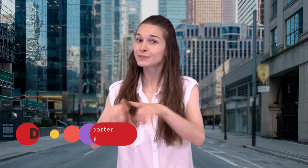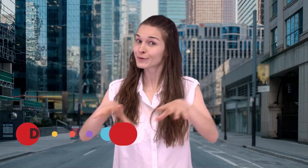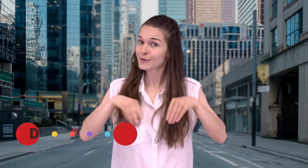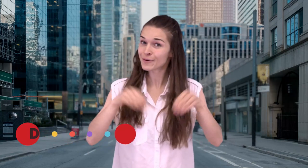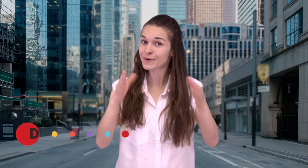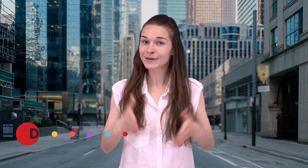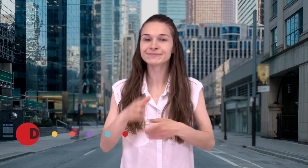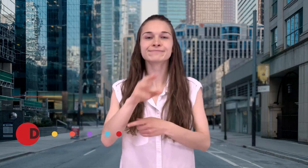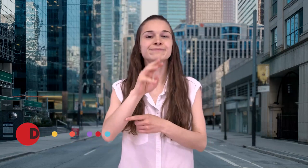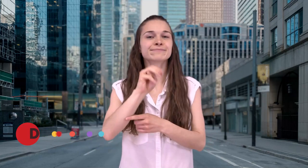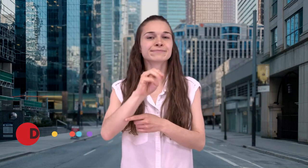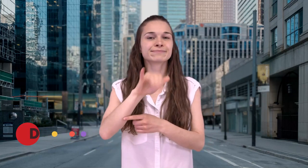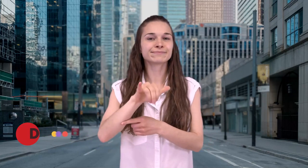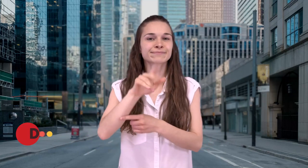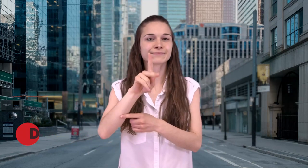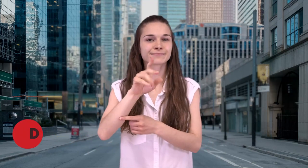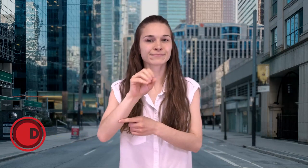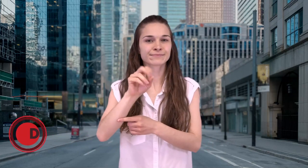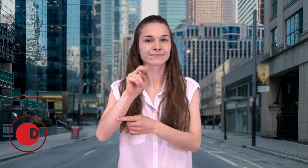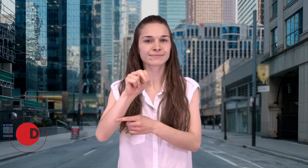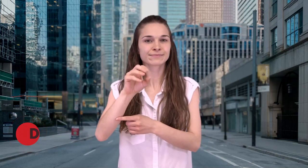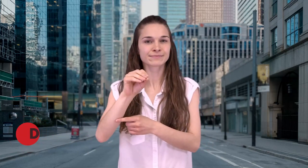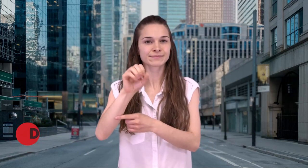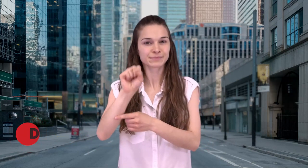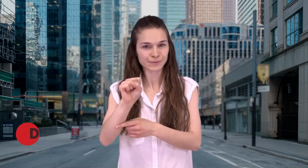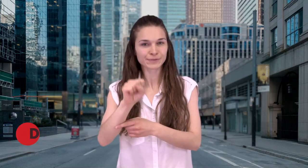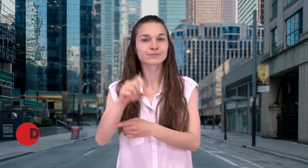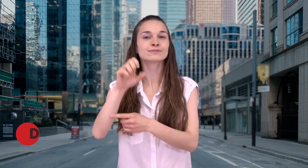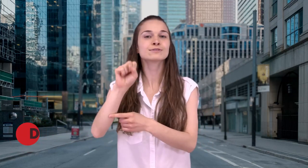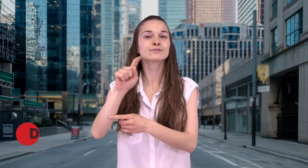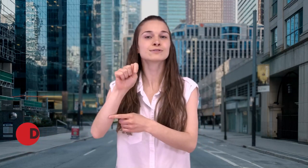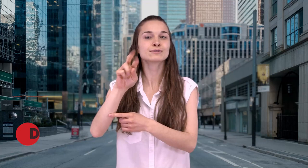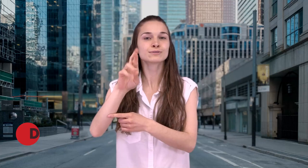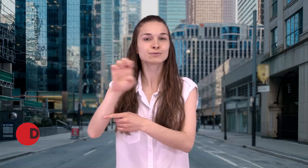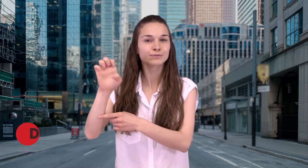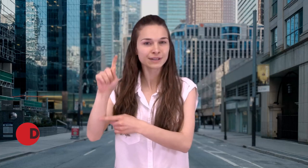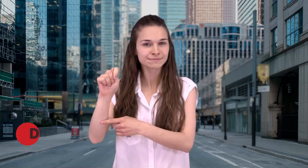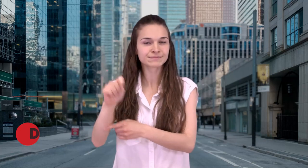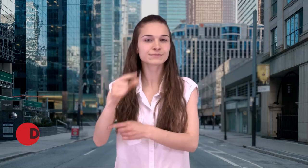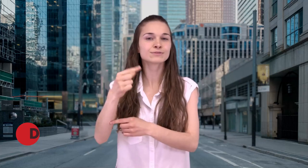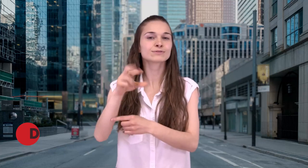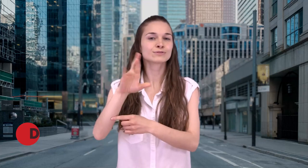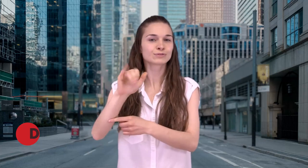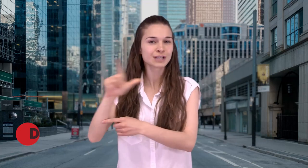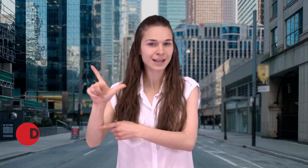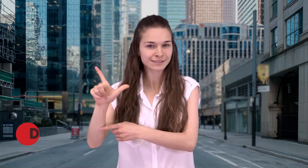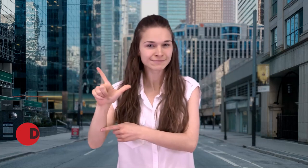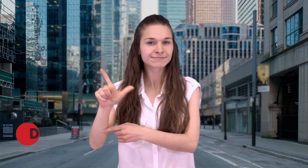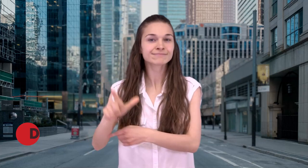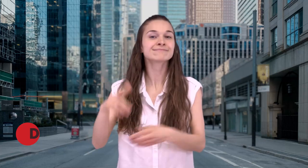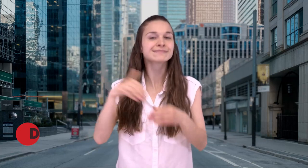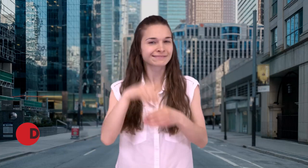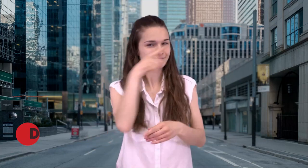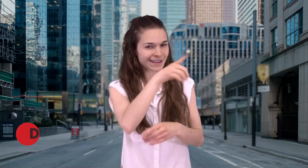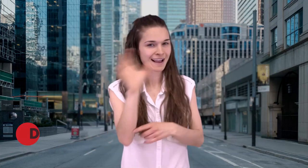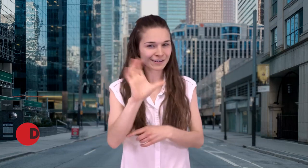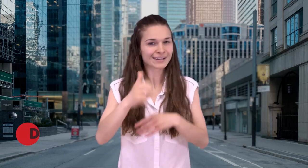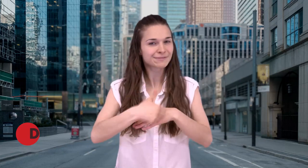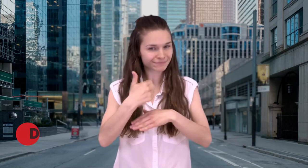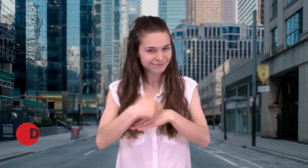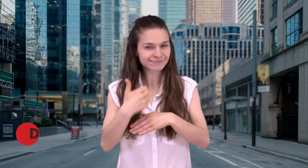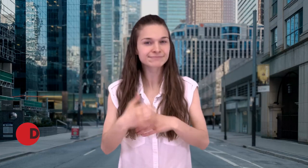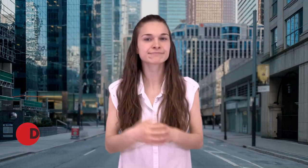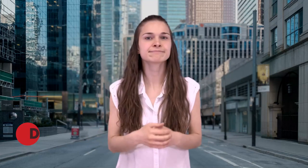activist and owner of Mykonos Street Grill in Calgary, Alberta.